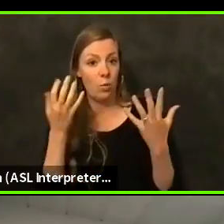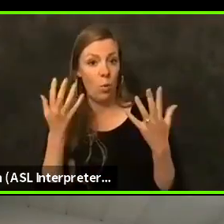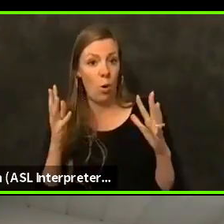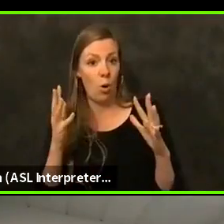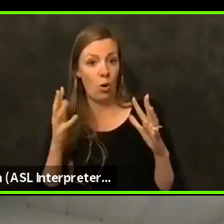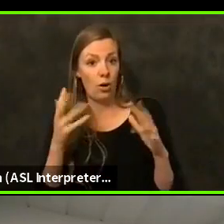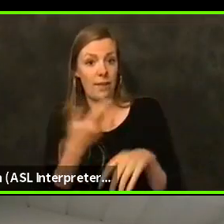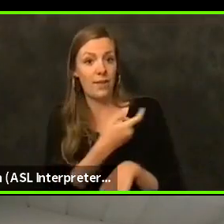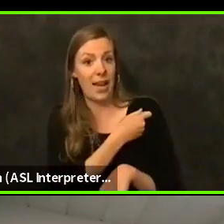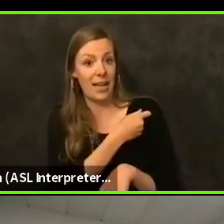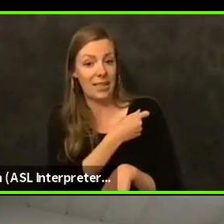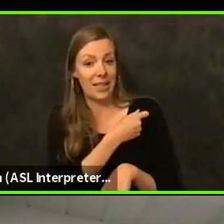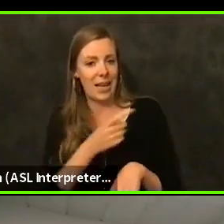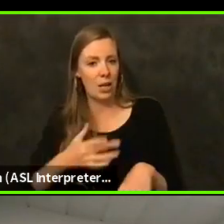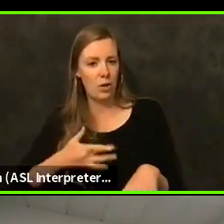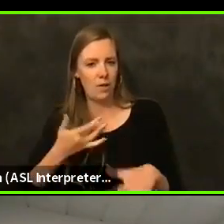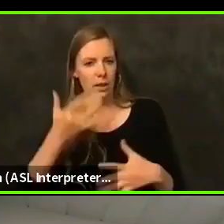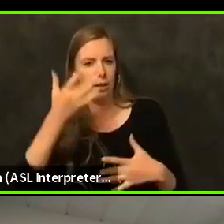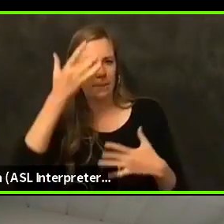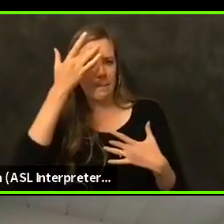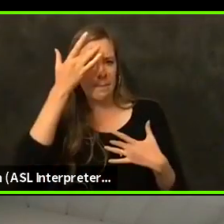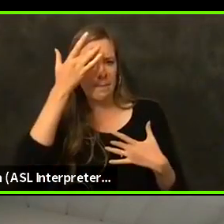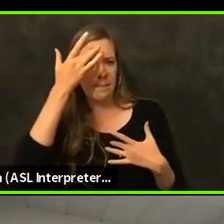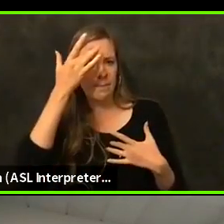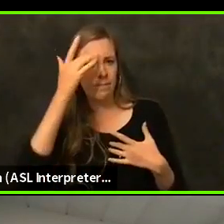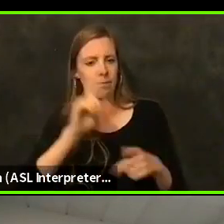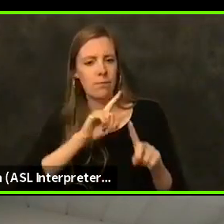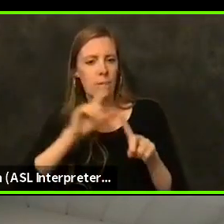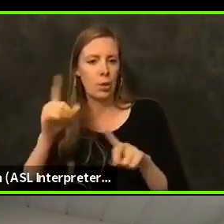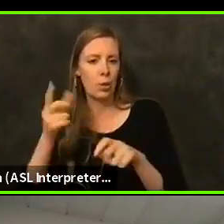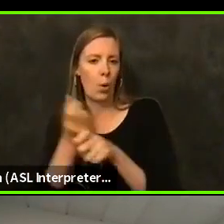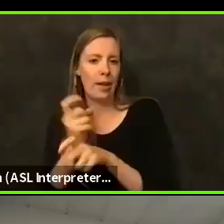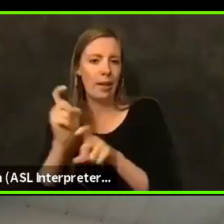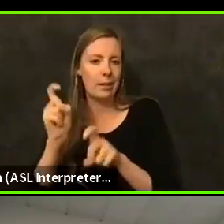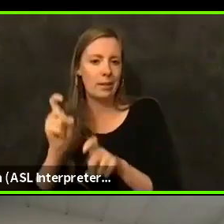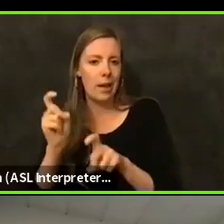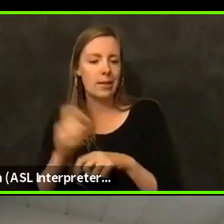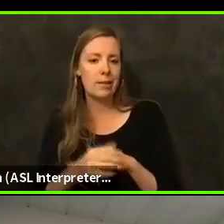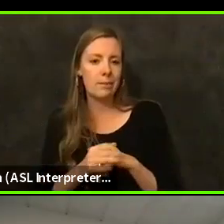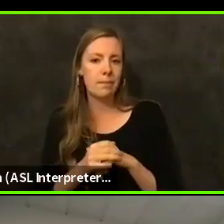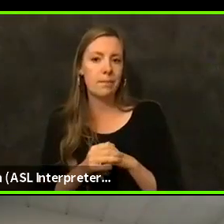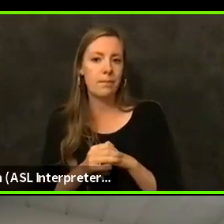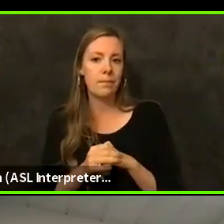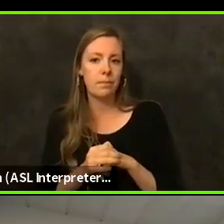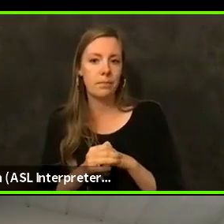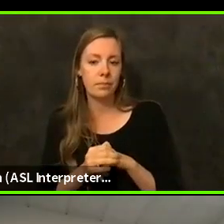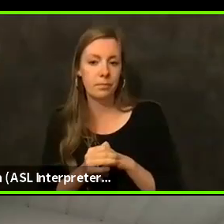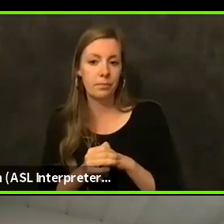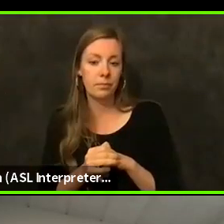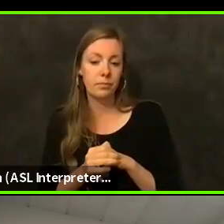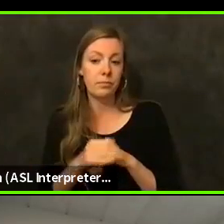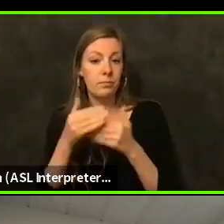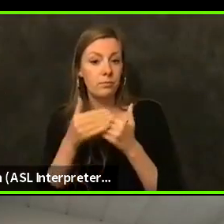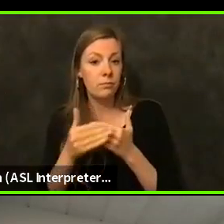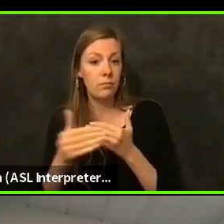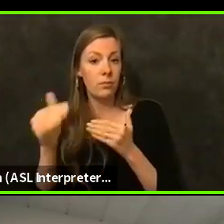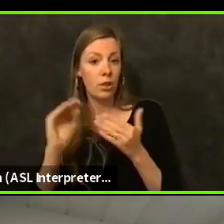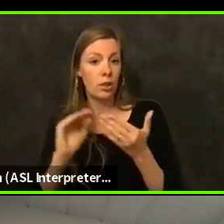and you're feeling ill, you should go ahead and get tested. Now, other people, the rest of the community of which we know we still have